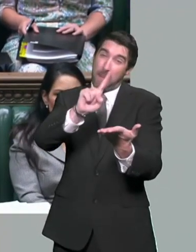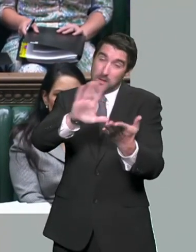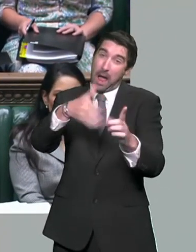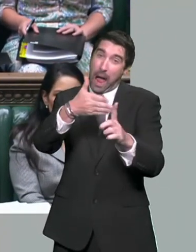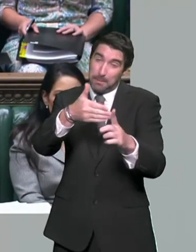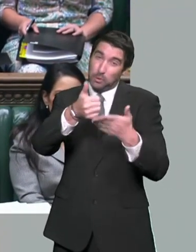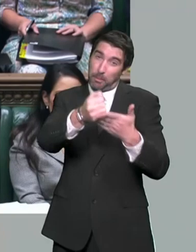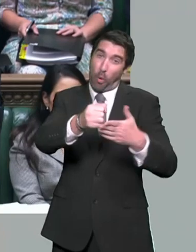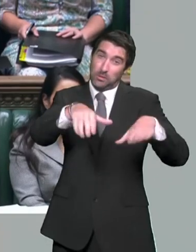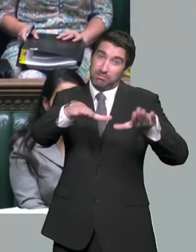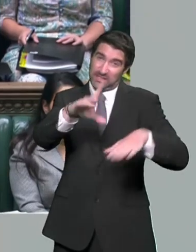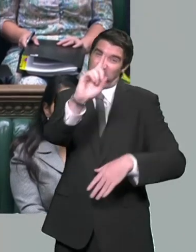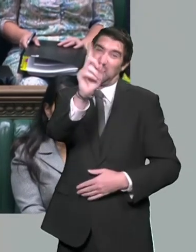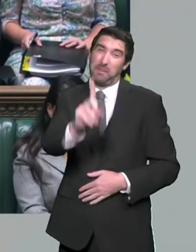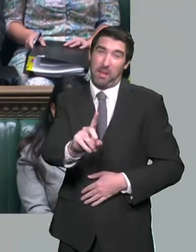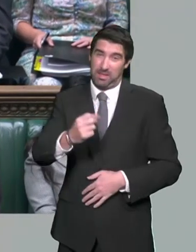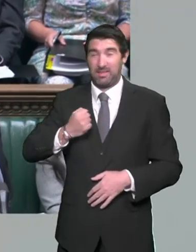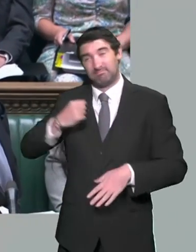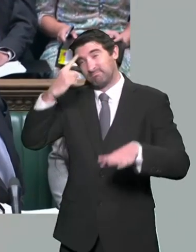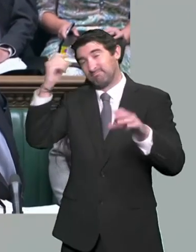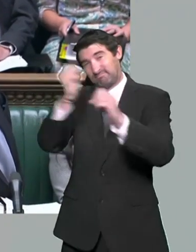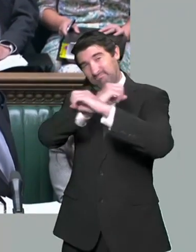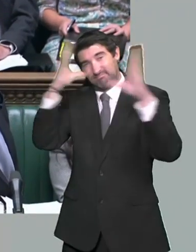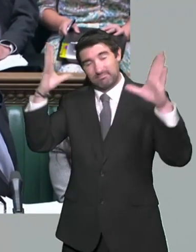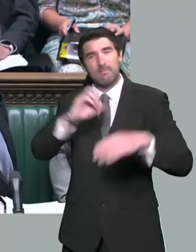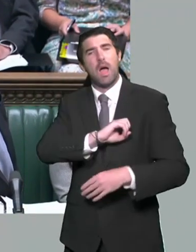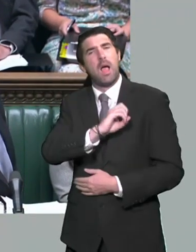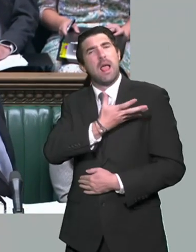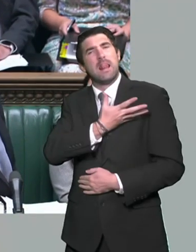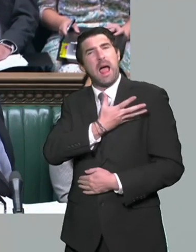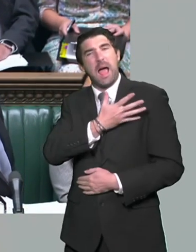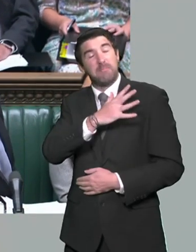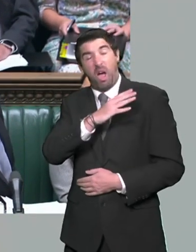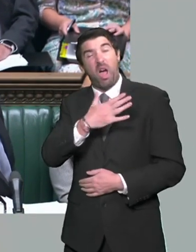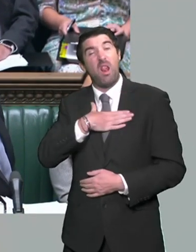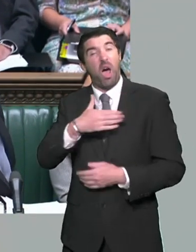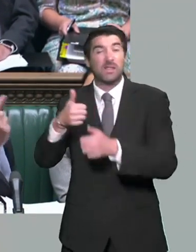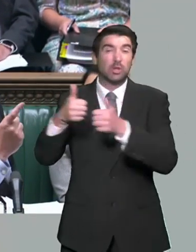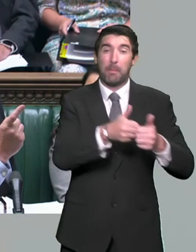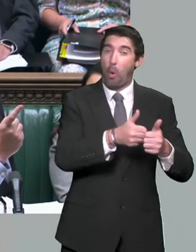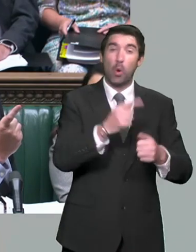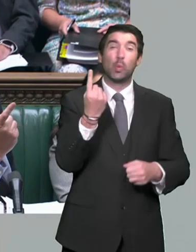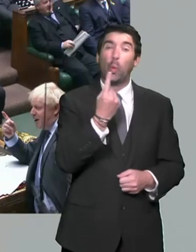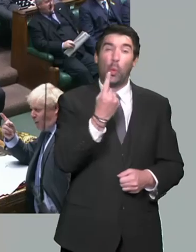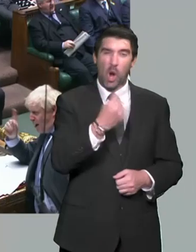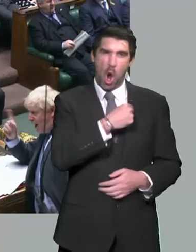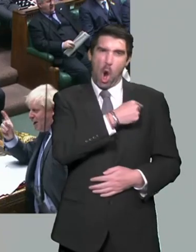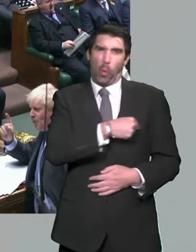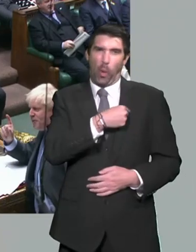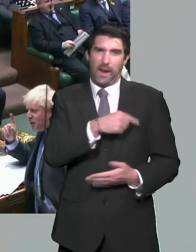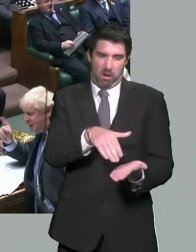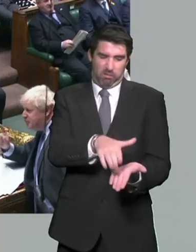The Opposition are blatantly on the side of the RMT union barons, when there are some